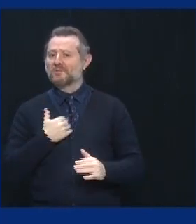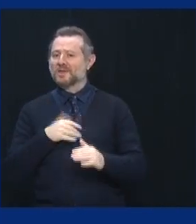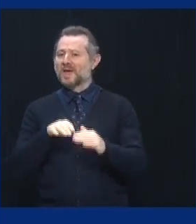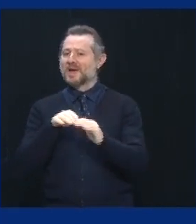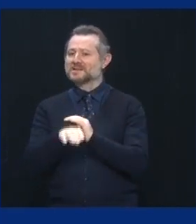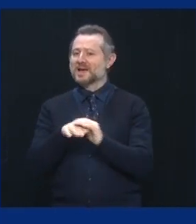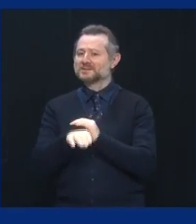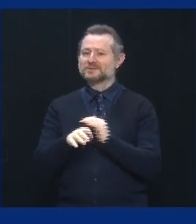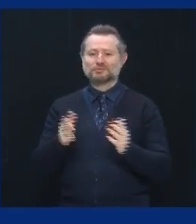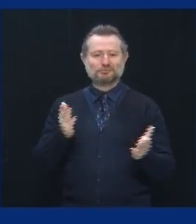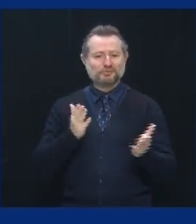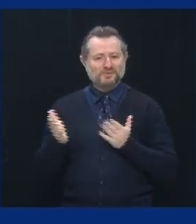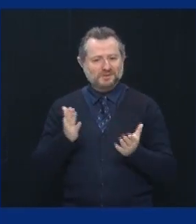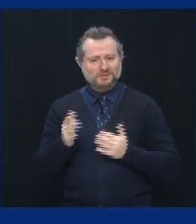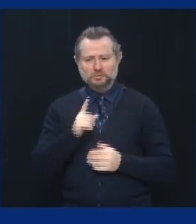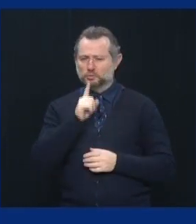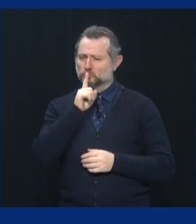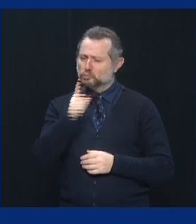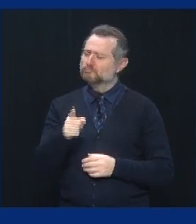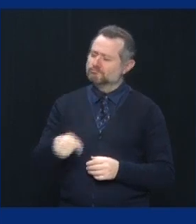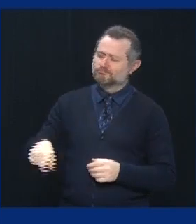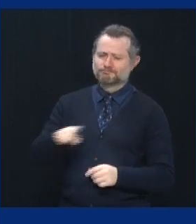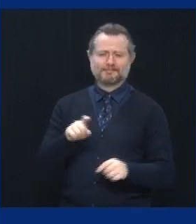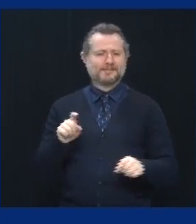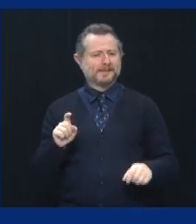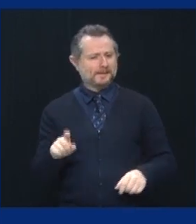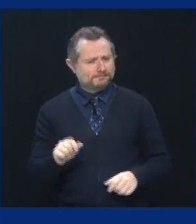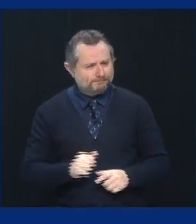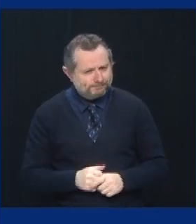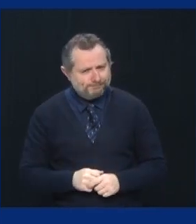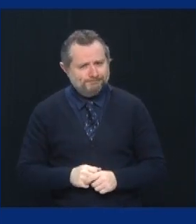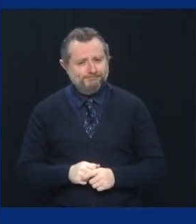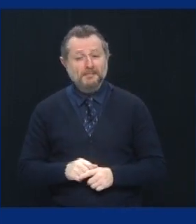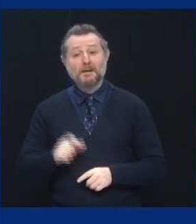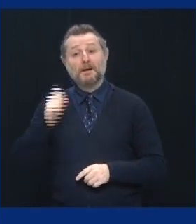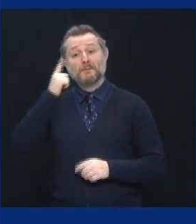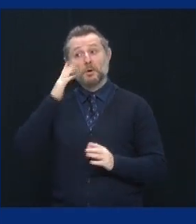VACCINATION KITS IS ANOTHER STEP TO ENSURE ALL NEW YORKERS CAN